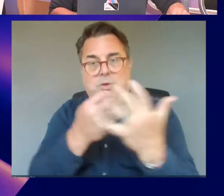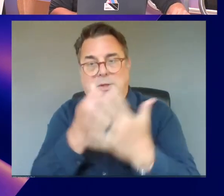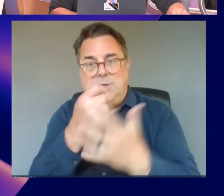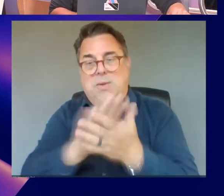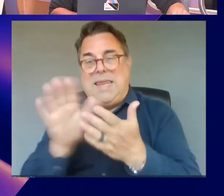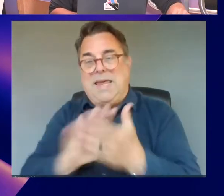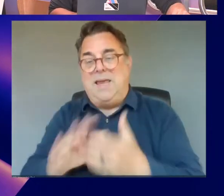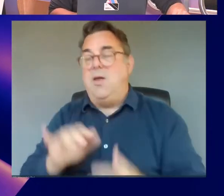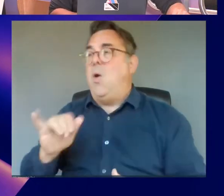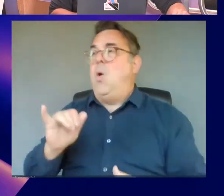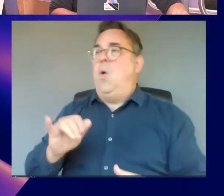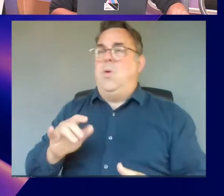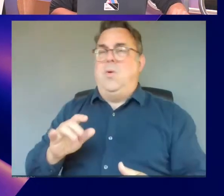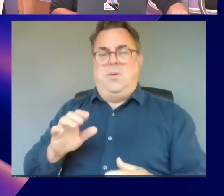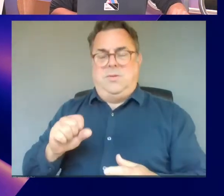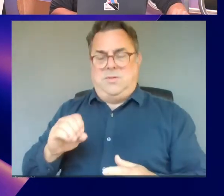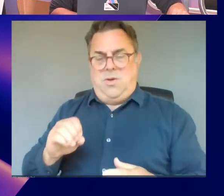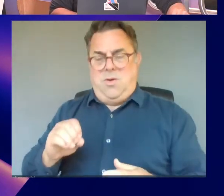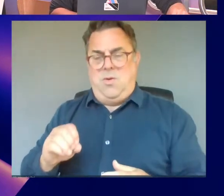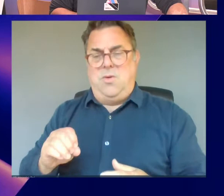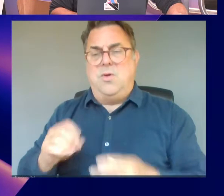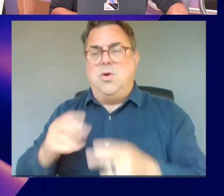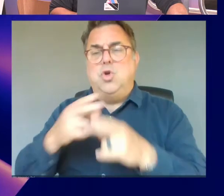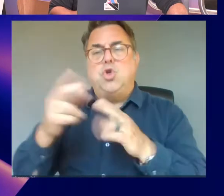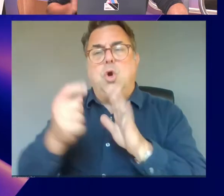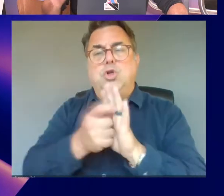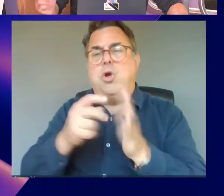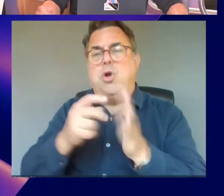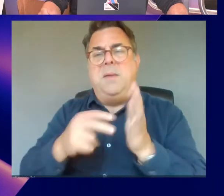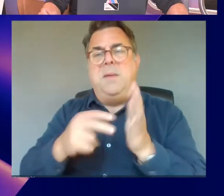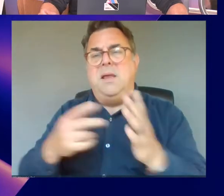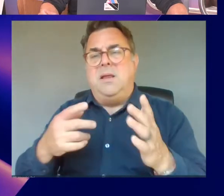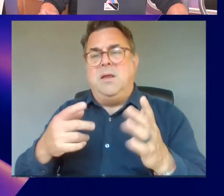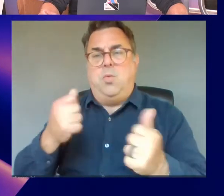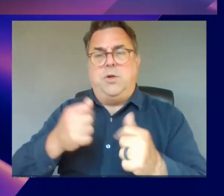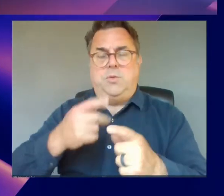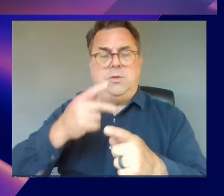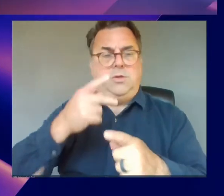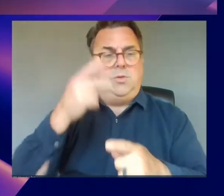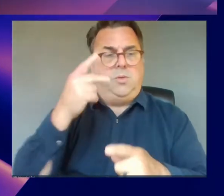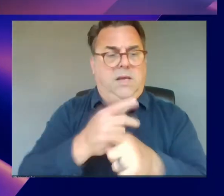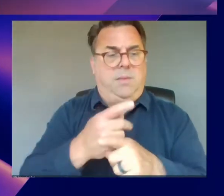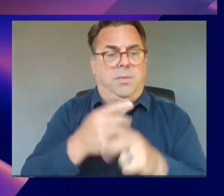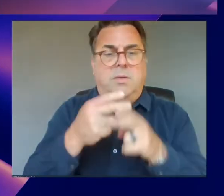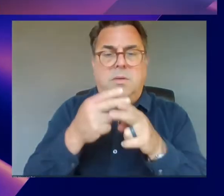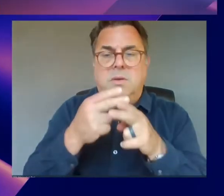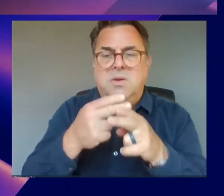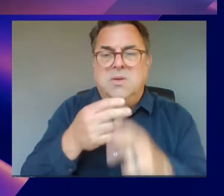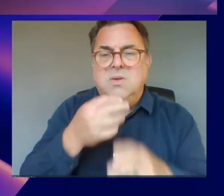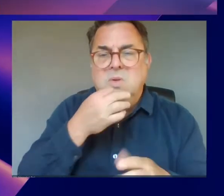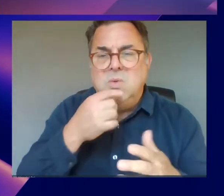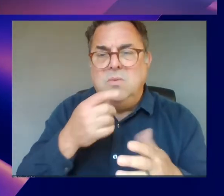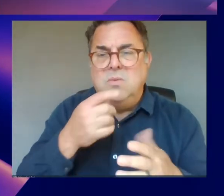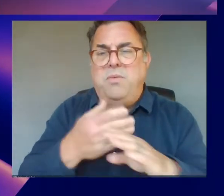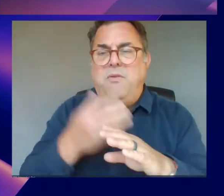Oh, so like short term though, meaning like which ones do you wanna clean up in the short? Yes. There's certain cases where you want them long term.